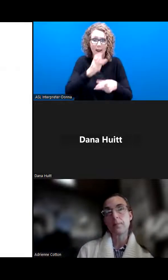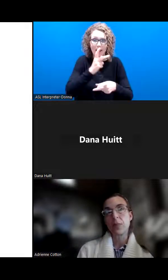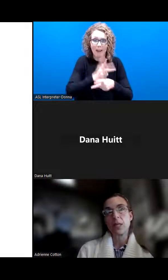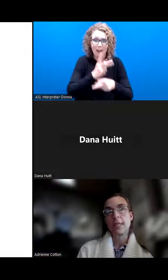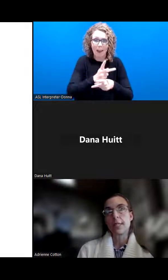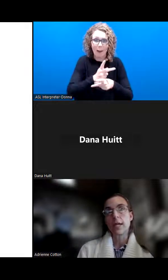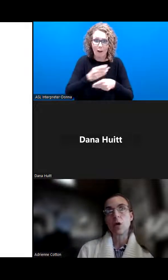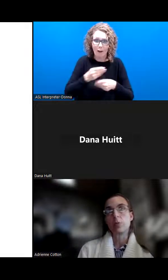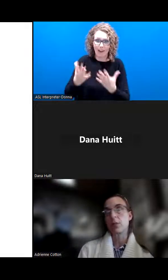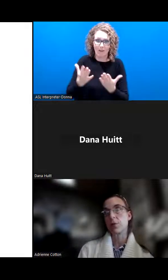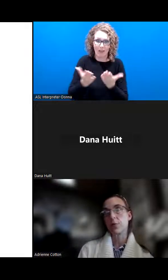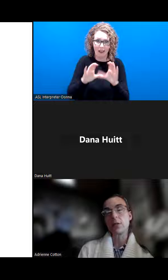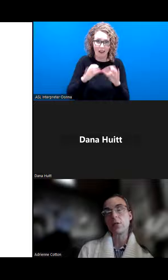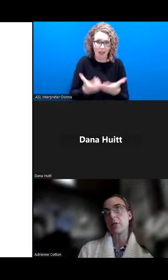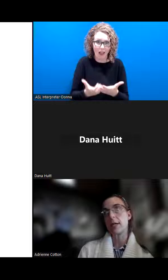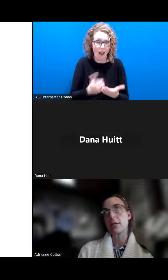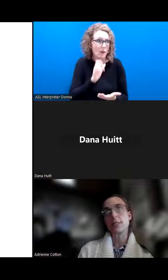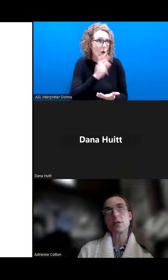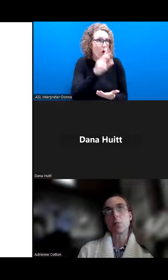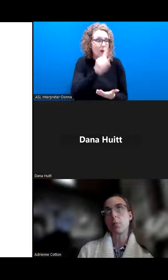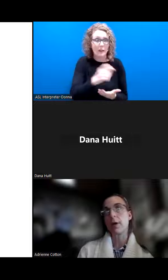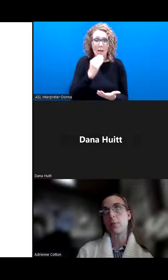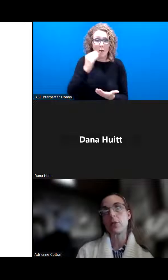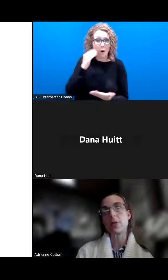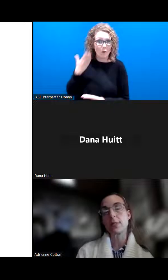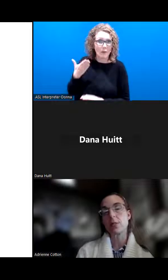our clients, clients' families, the general public, and even the legislator